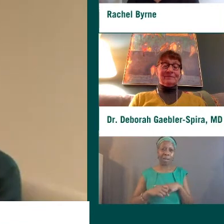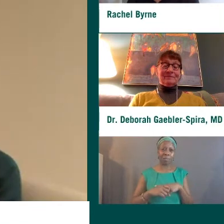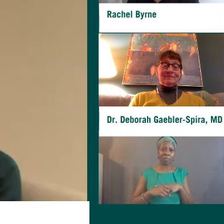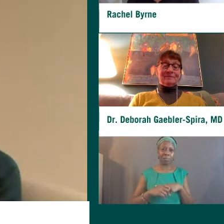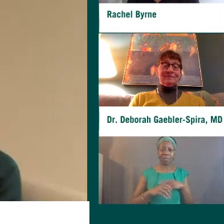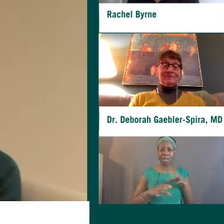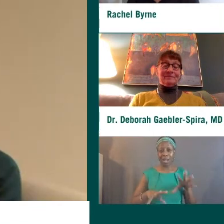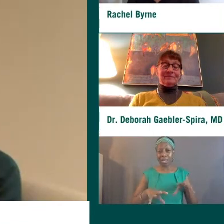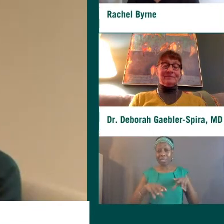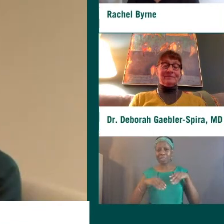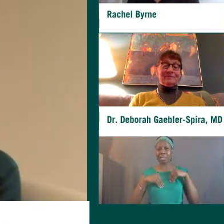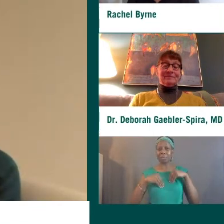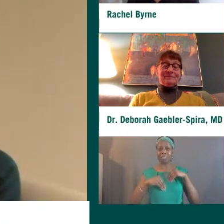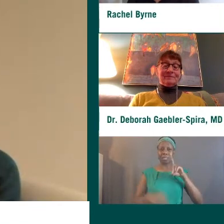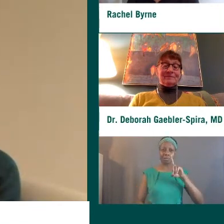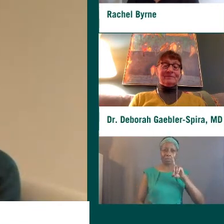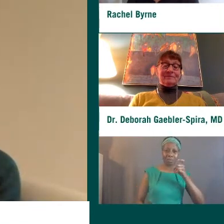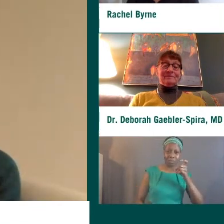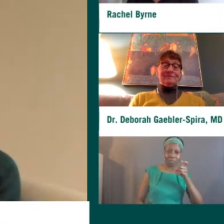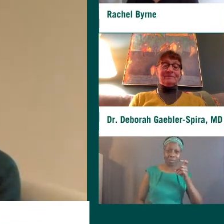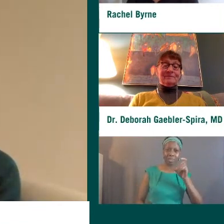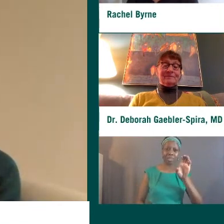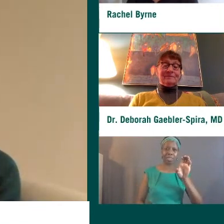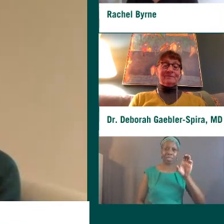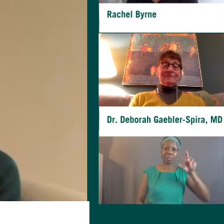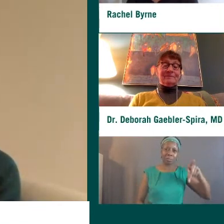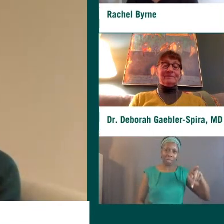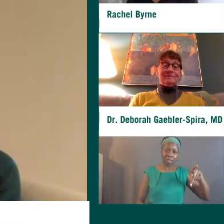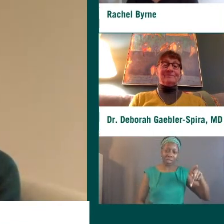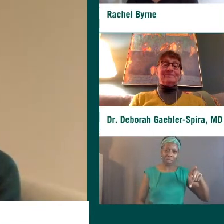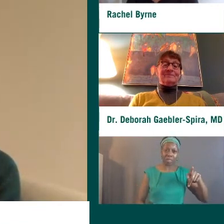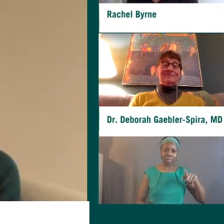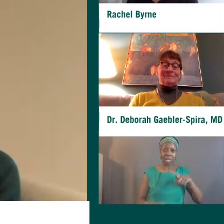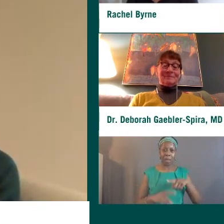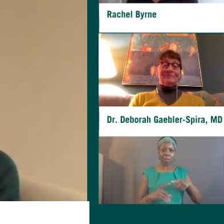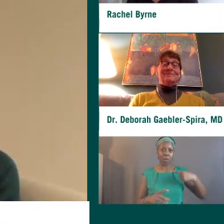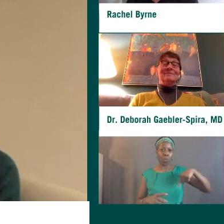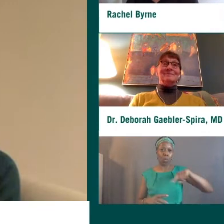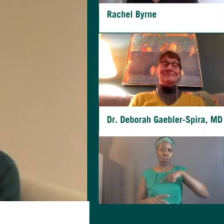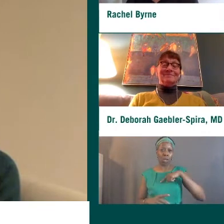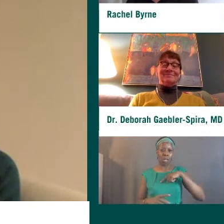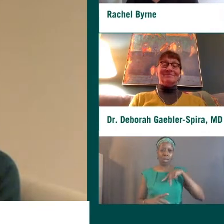of cerebral palsy. And we viewed it as a blessing if you will.